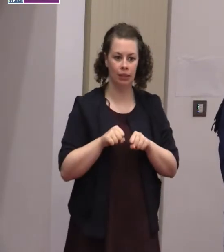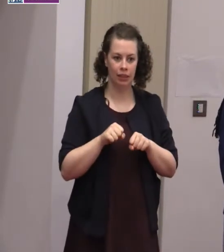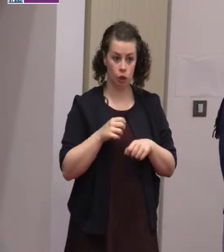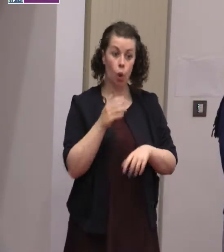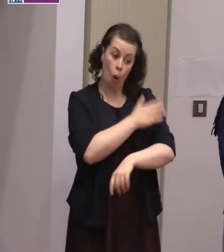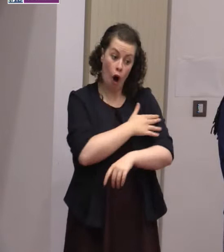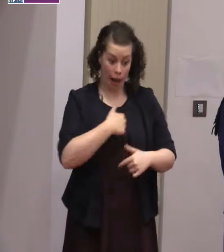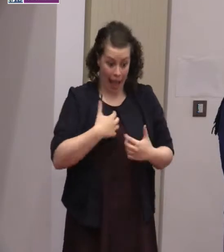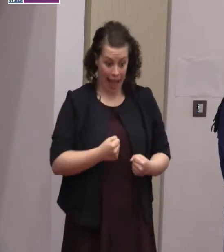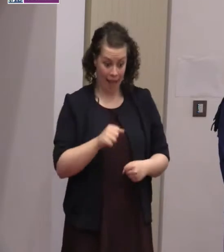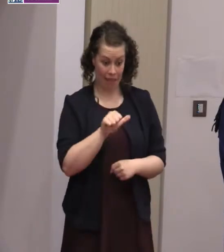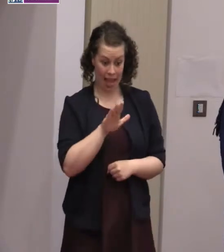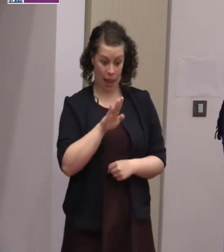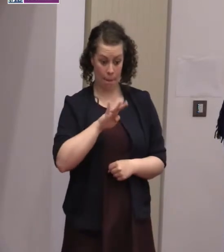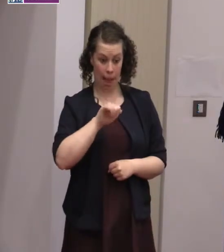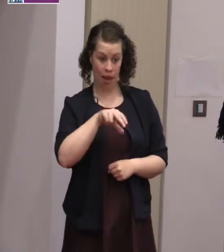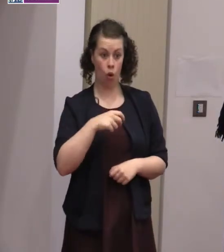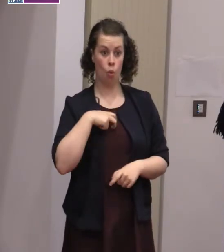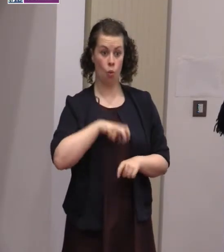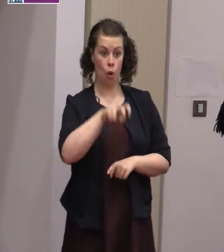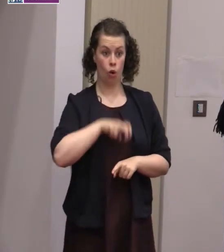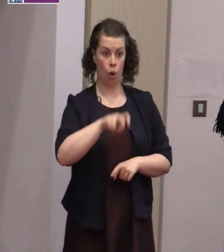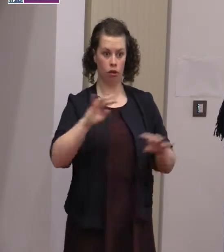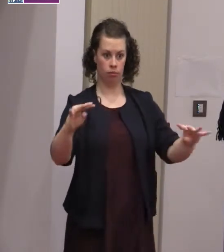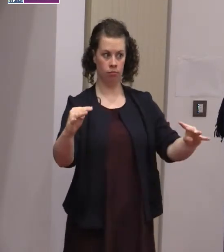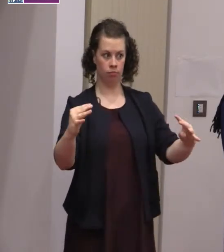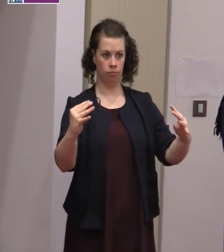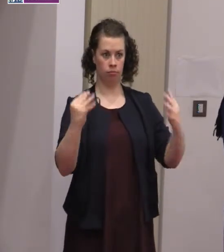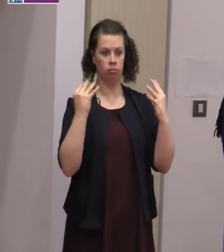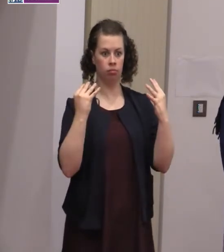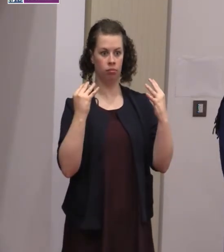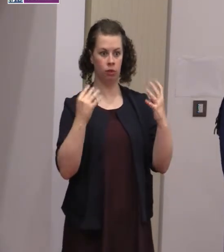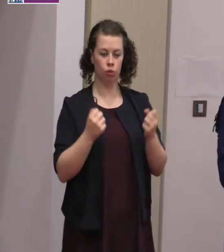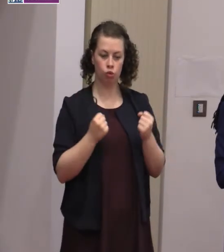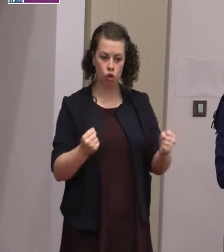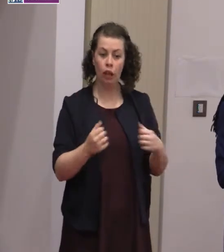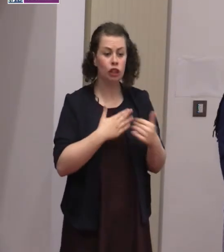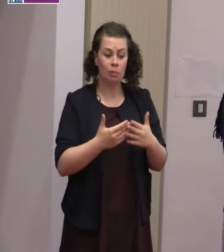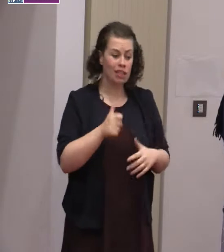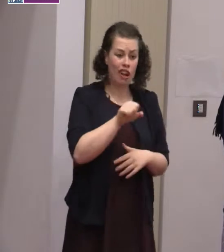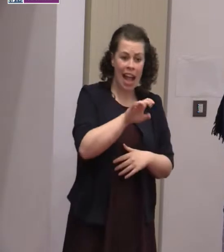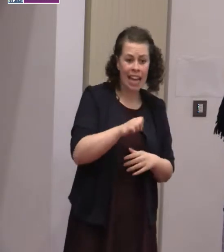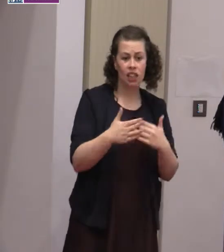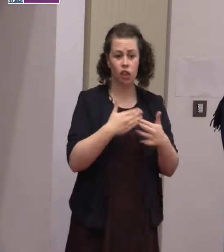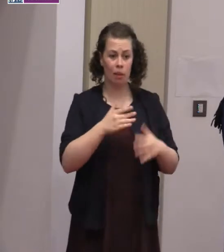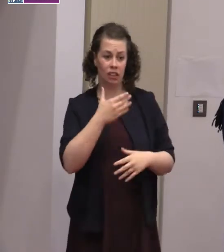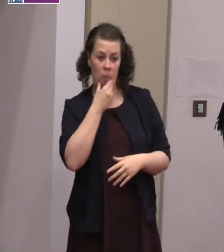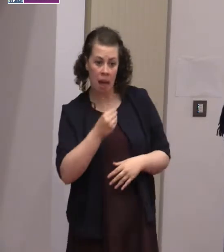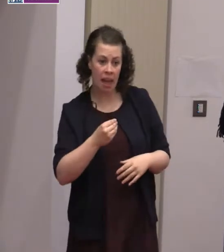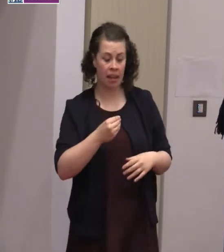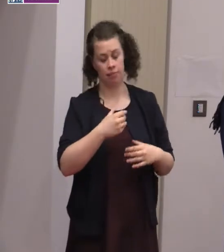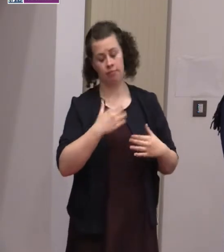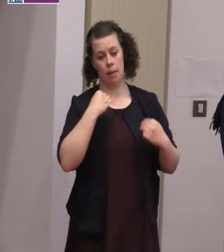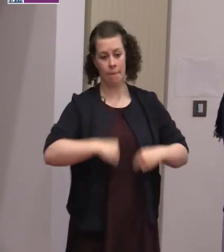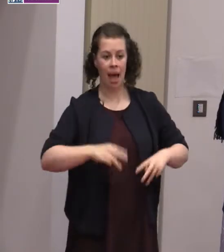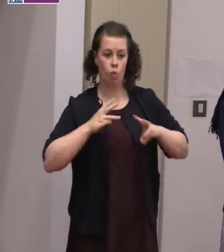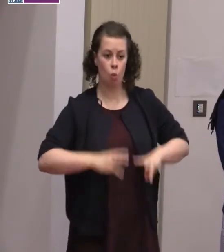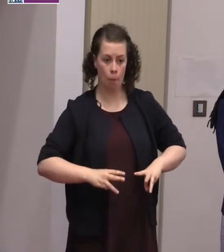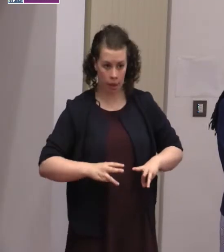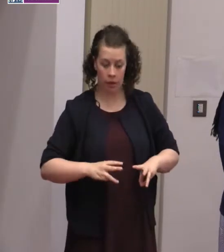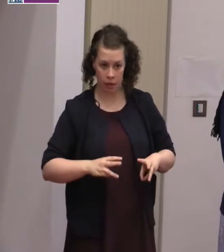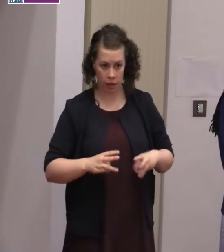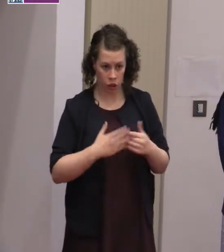When they walked down the street, Albinism, they are called (unknown term) to indicate